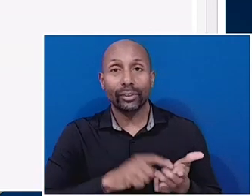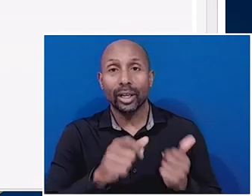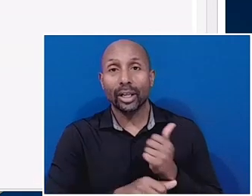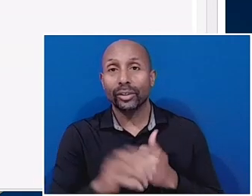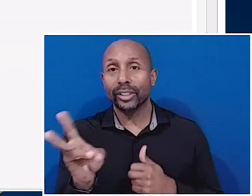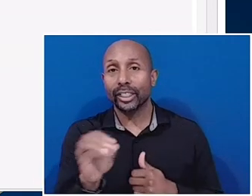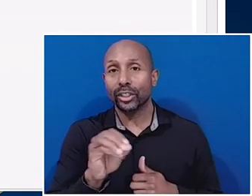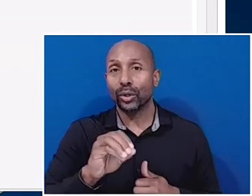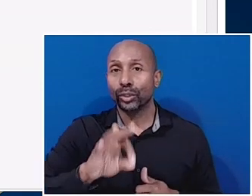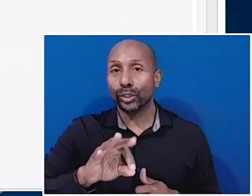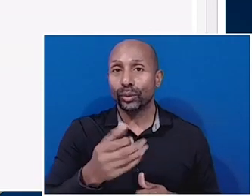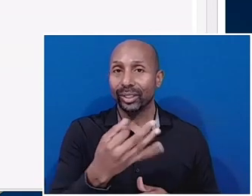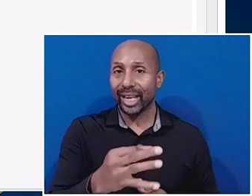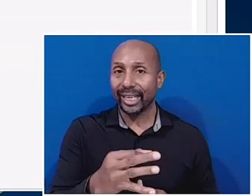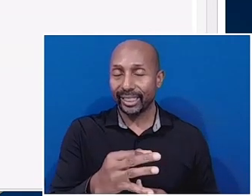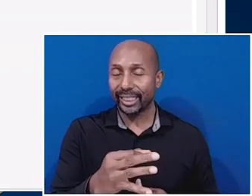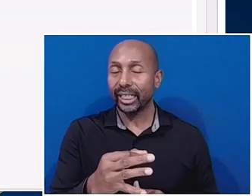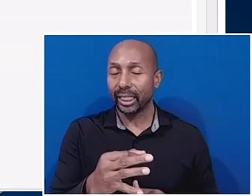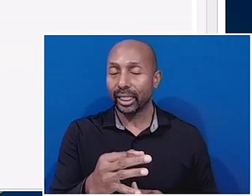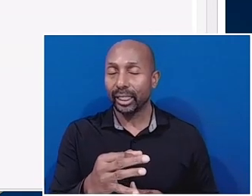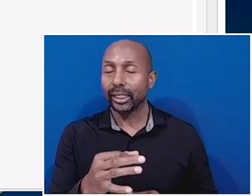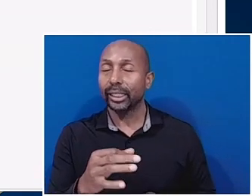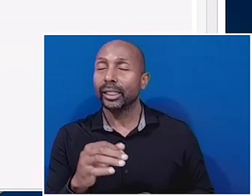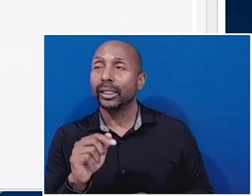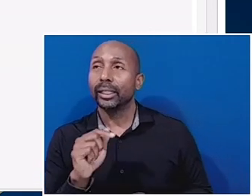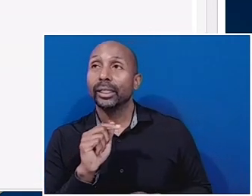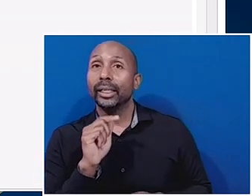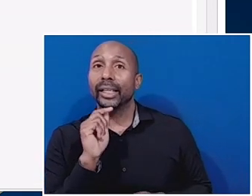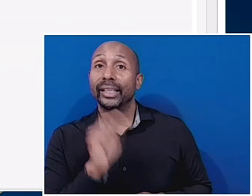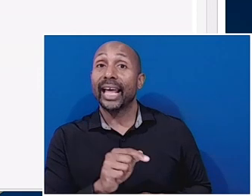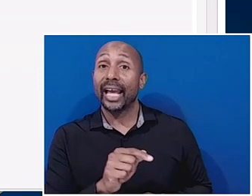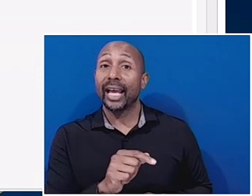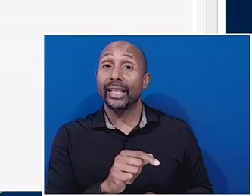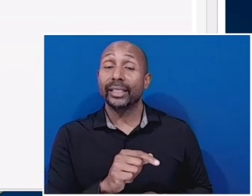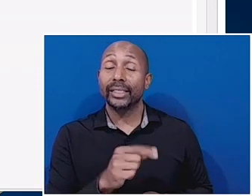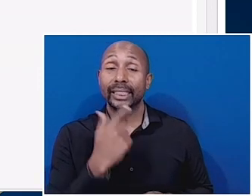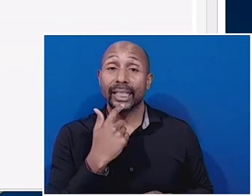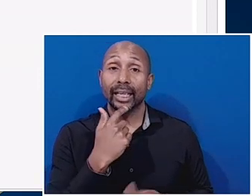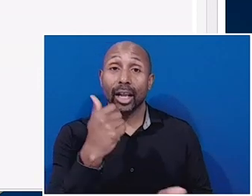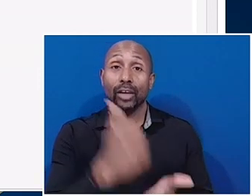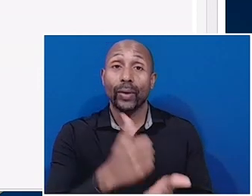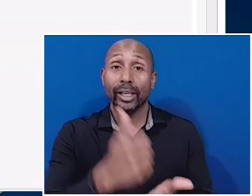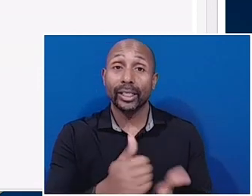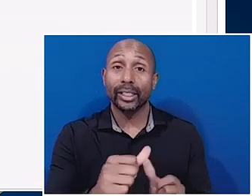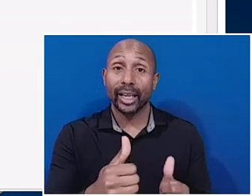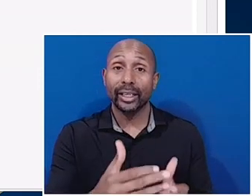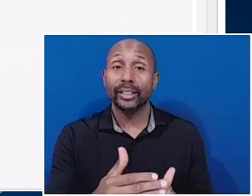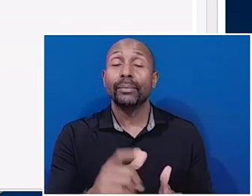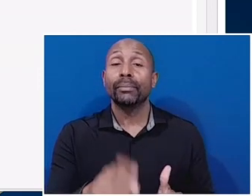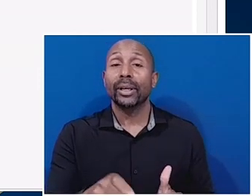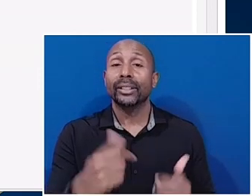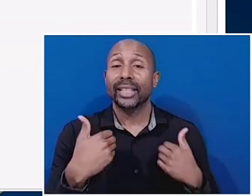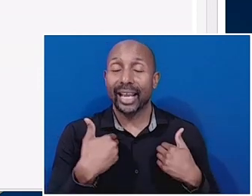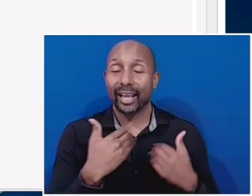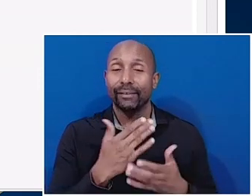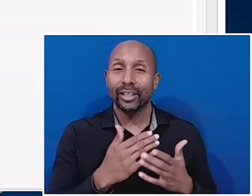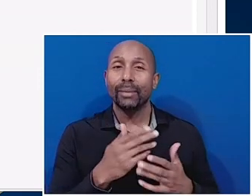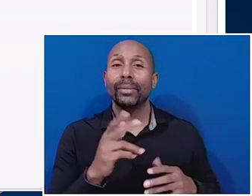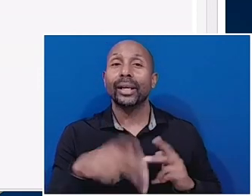602.19, it talks about accrediting agencies have to have some sort of monitoring practices and they collect